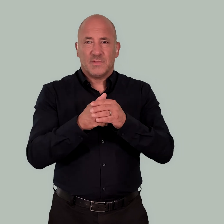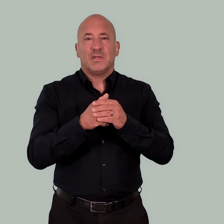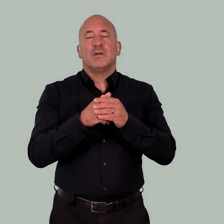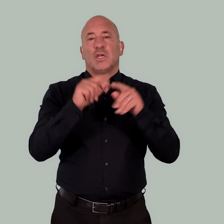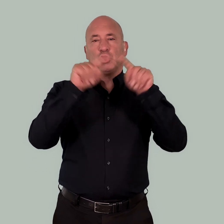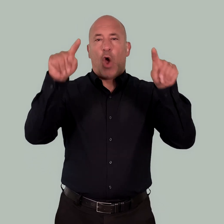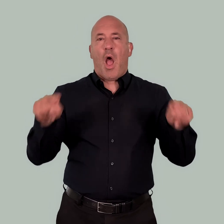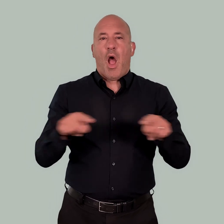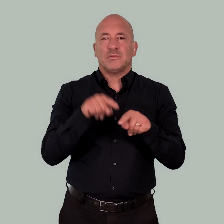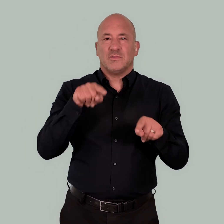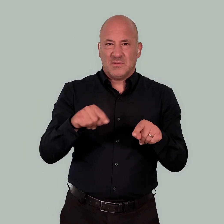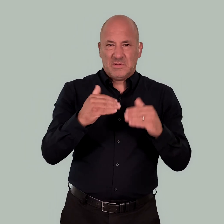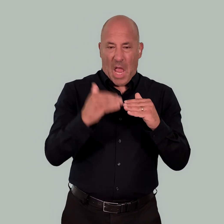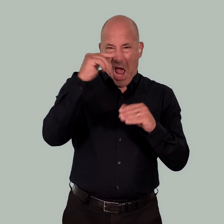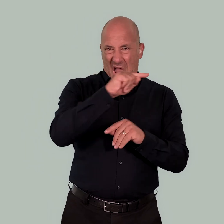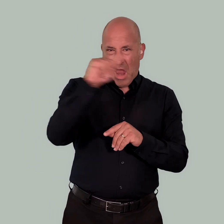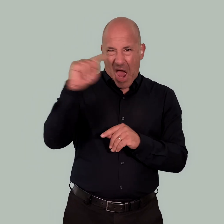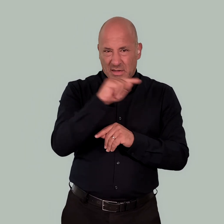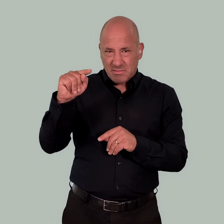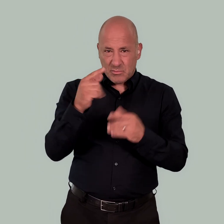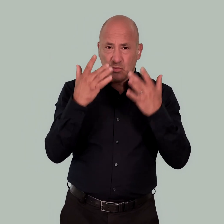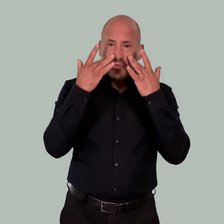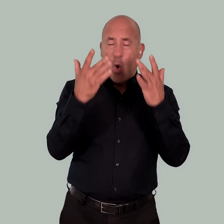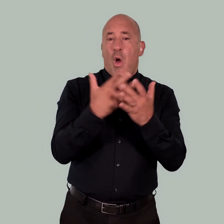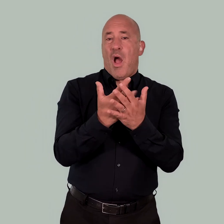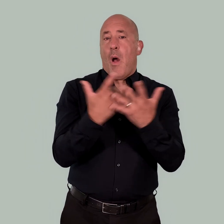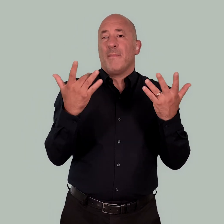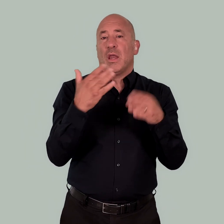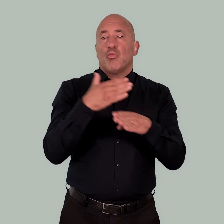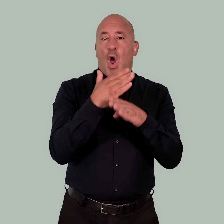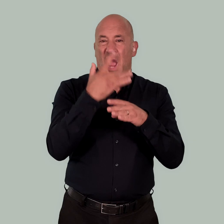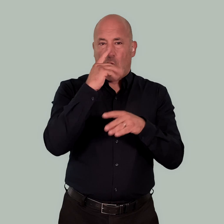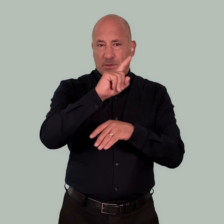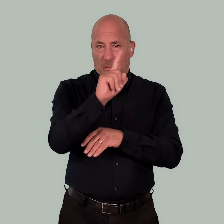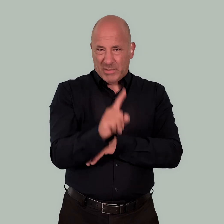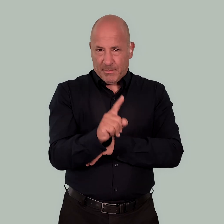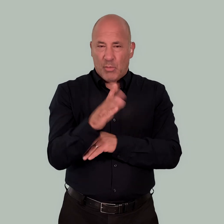The highest lines on the chart show the proportion of working age people